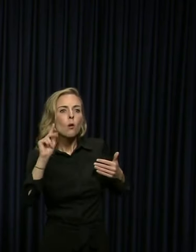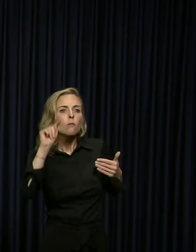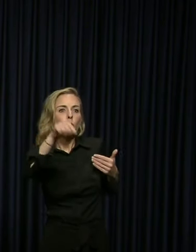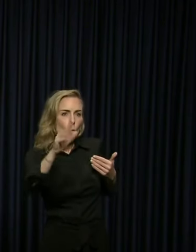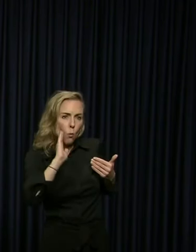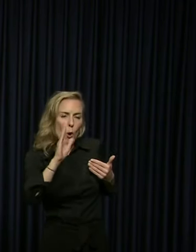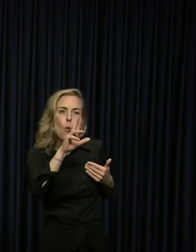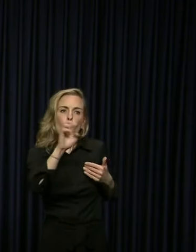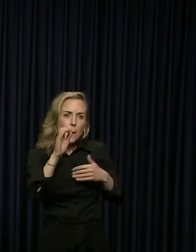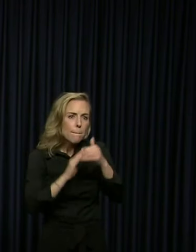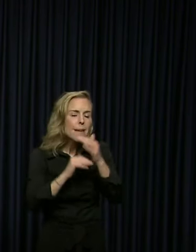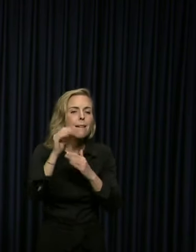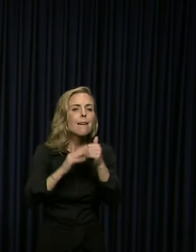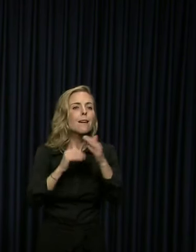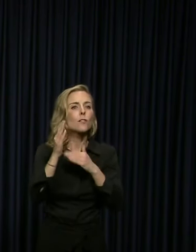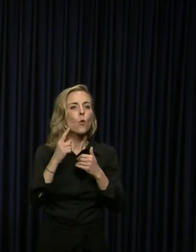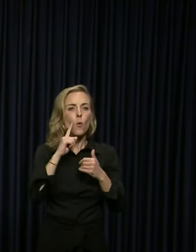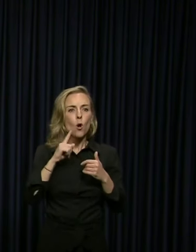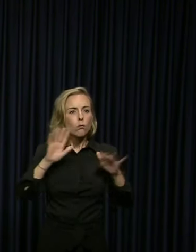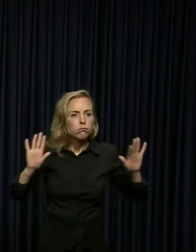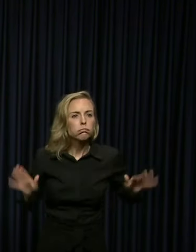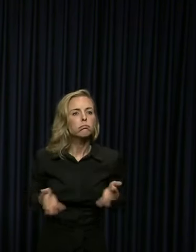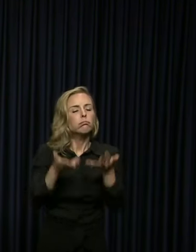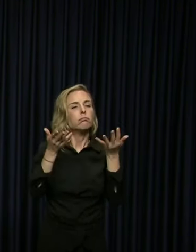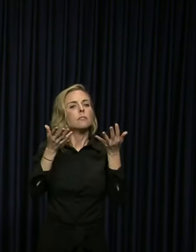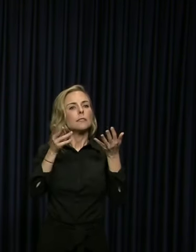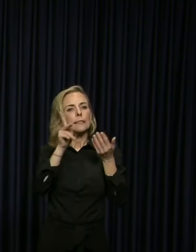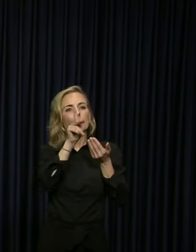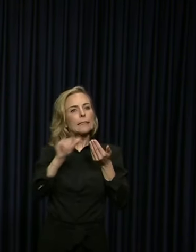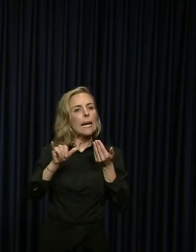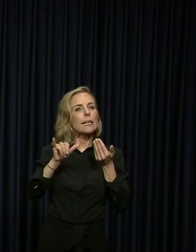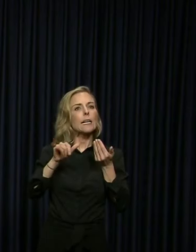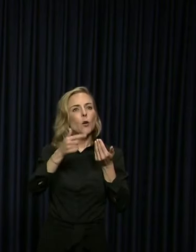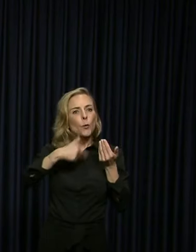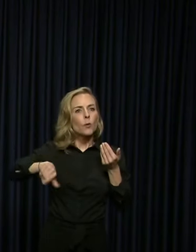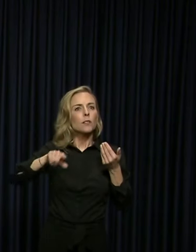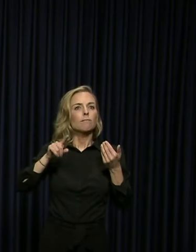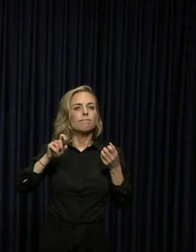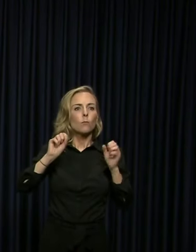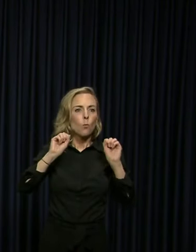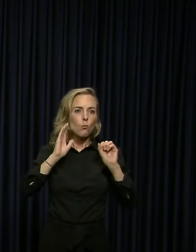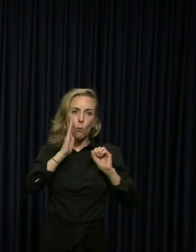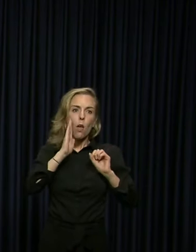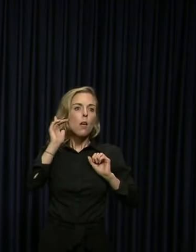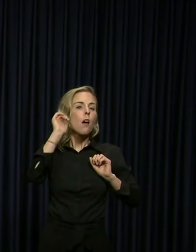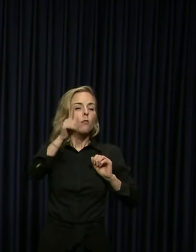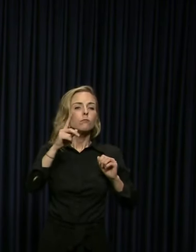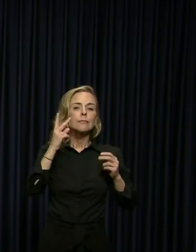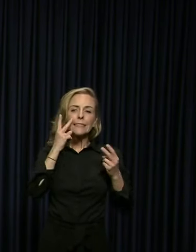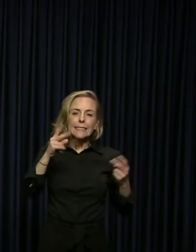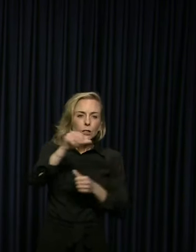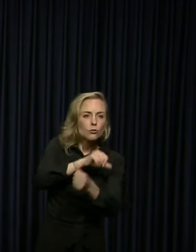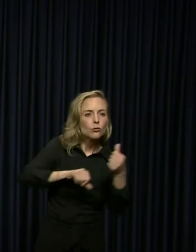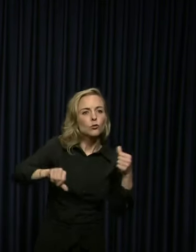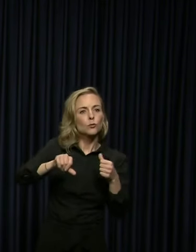BECAUSE OF THAT, OUR COLLECTIVE ACTIONS ARE, OUR UNITY IS MORE